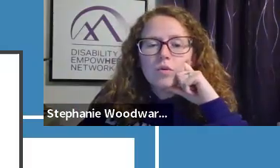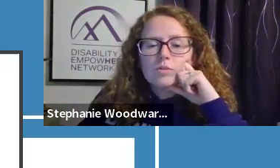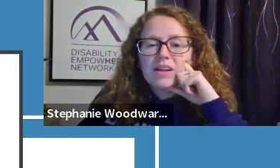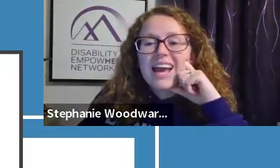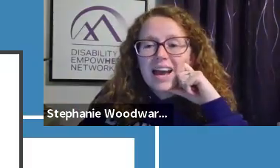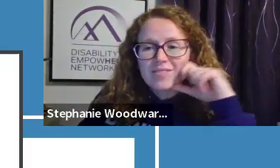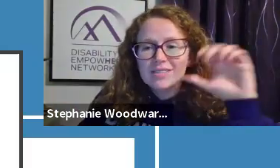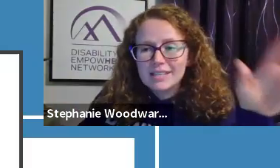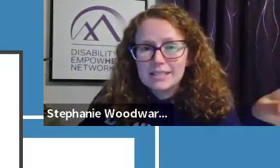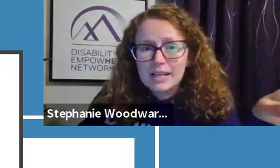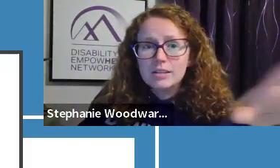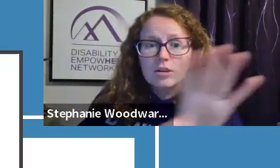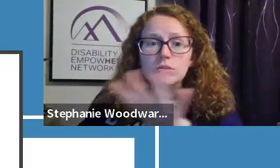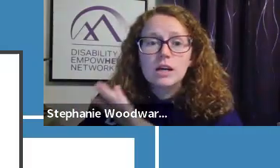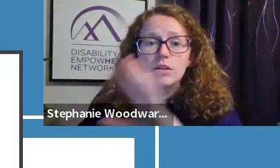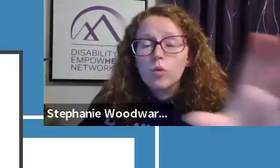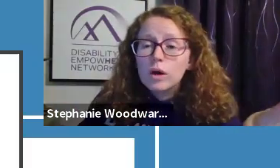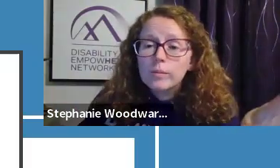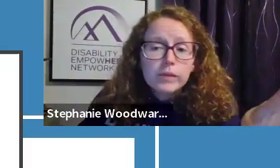everybody appreciates video relay. It does require Closed Captioning for